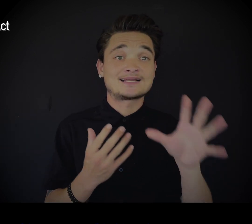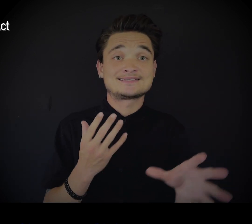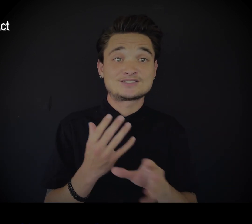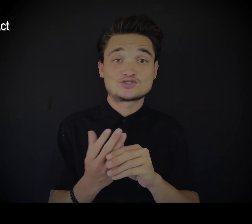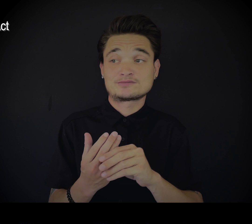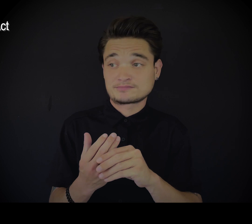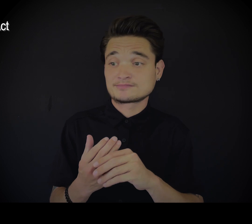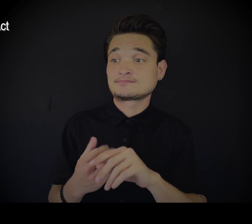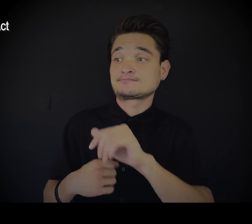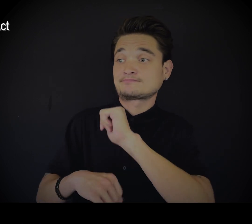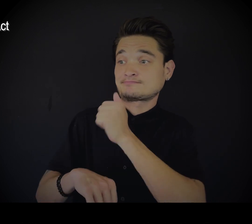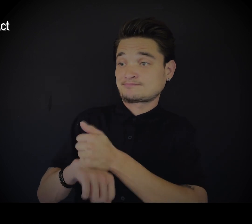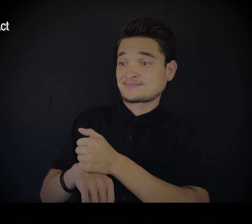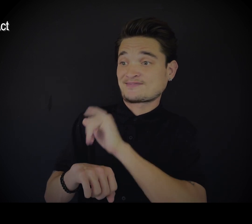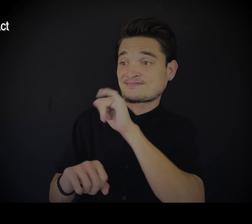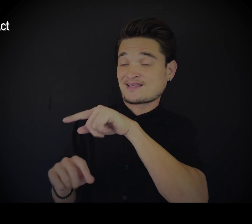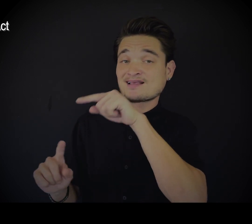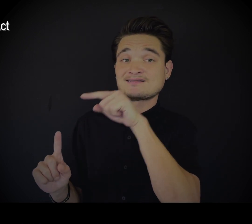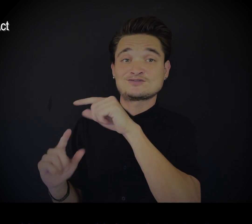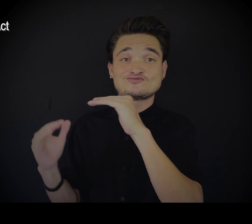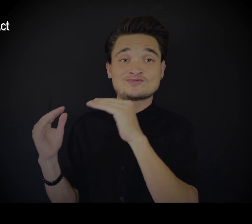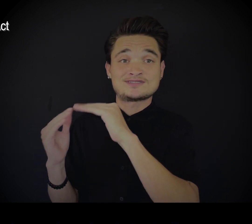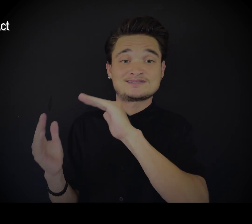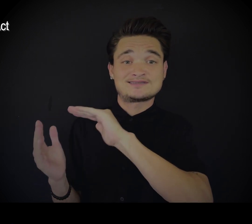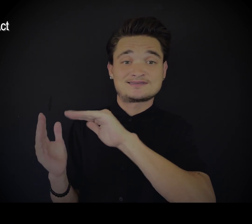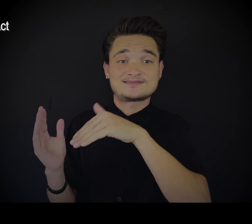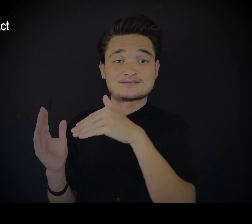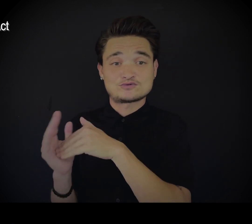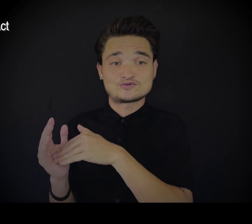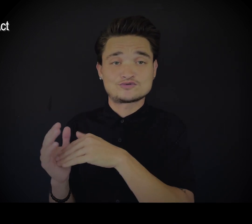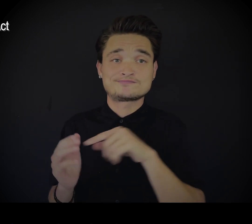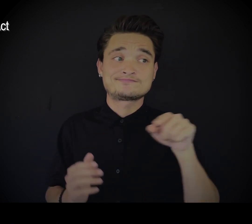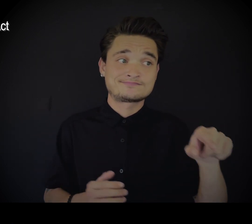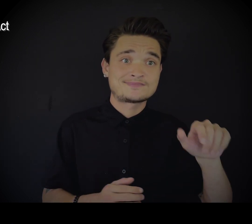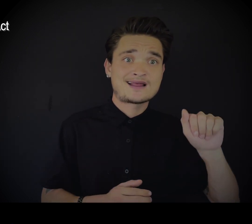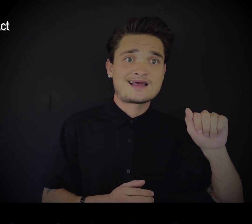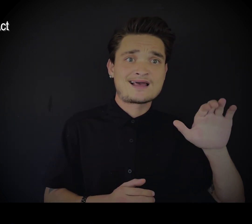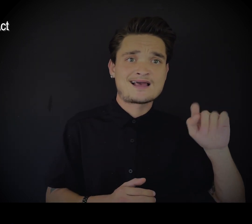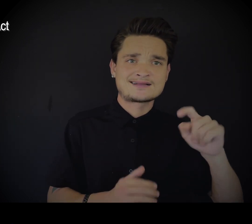In addition to establishing the Justice Center, the Act mandates that the Justice Center operate